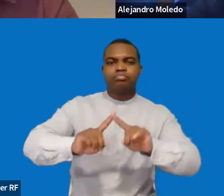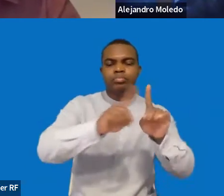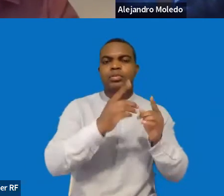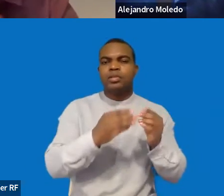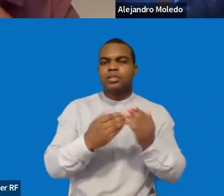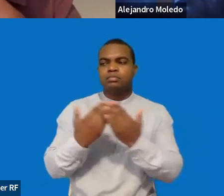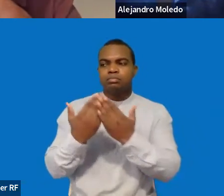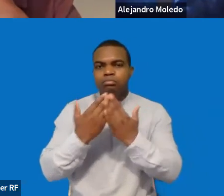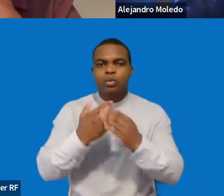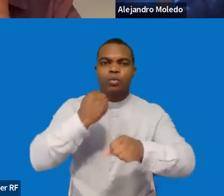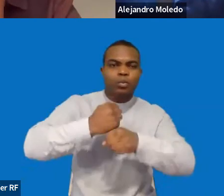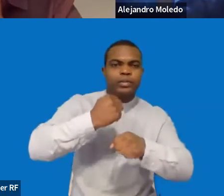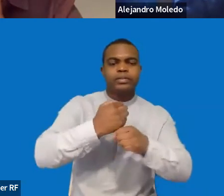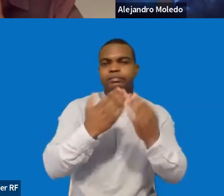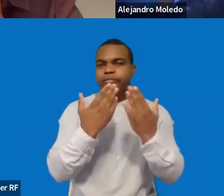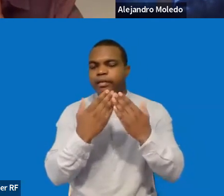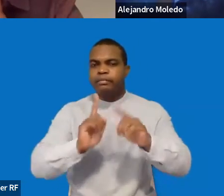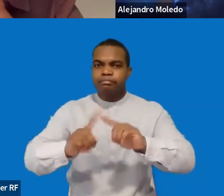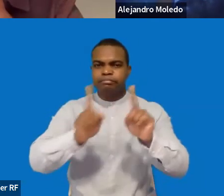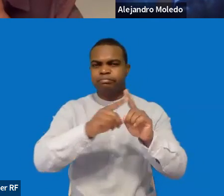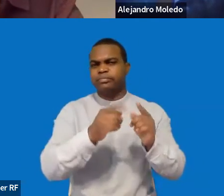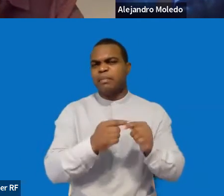We also found as a bit of a weakness in the proposal